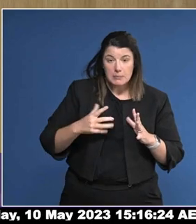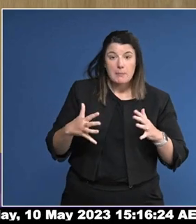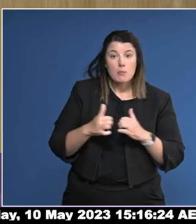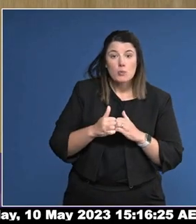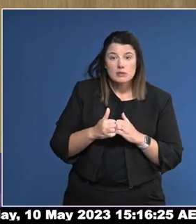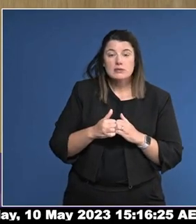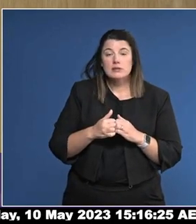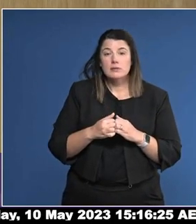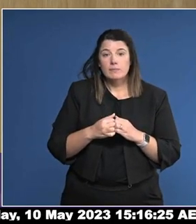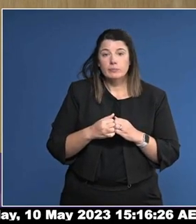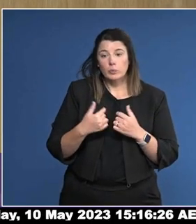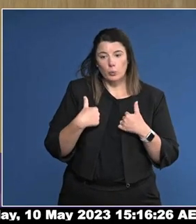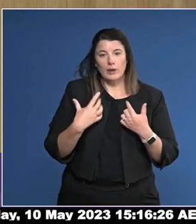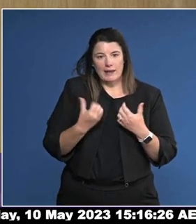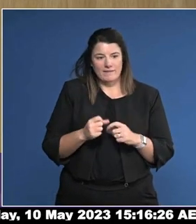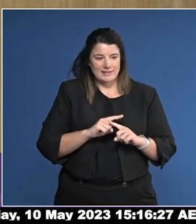have in place processes that would follow up.